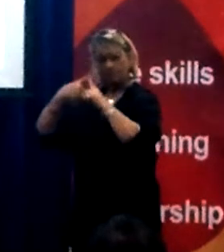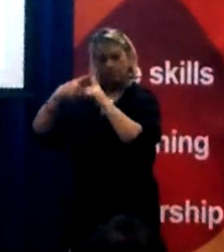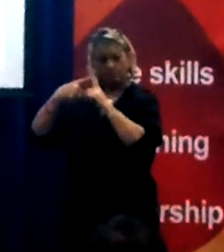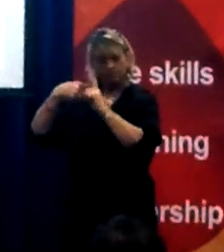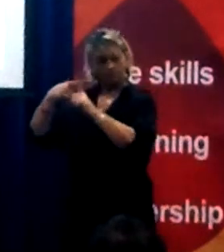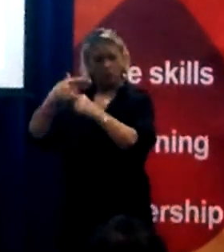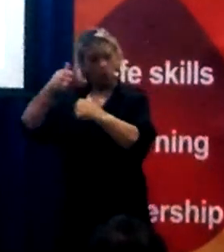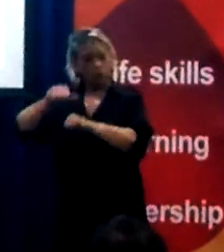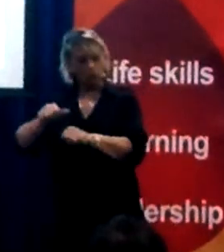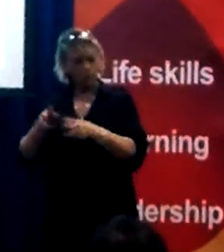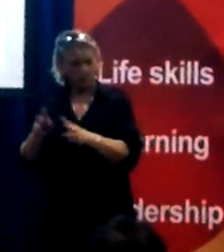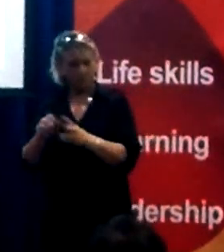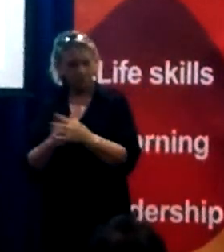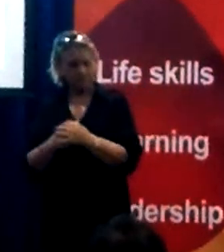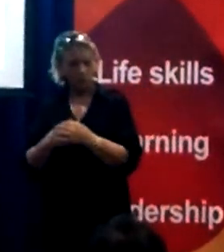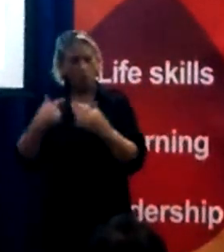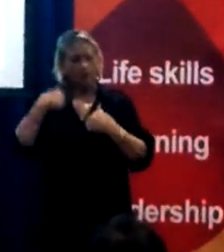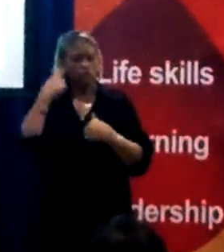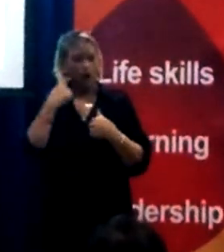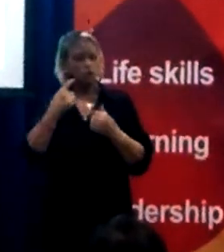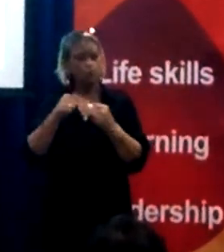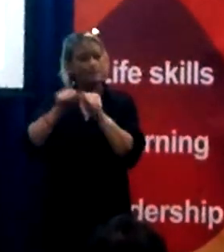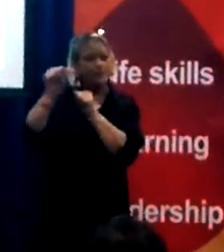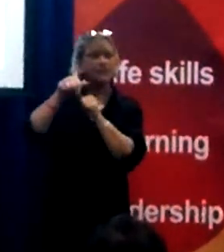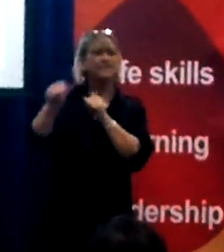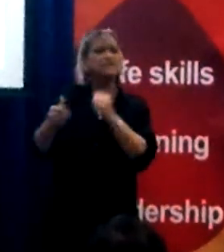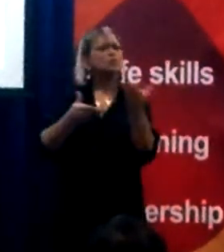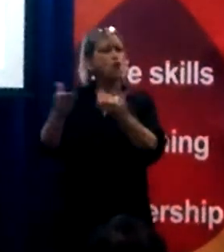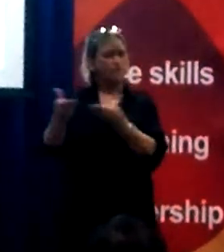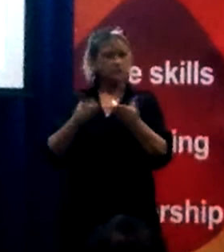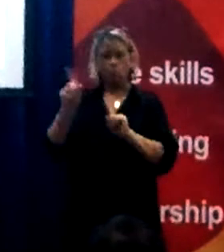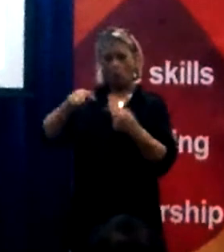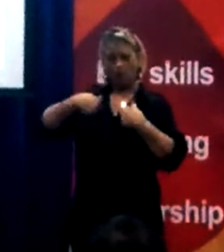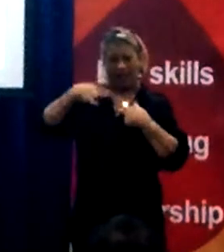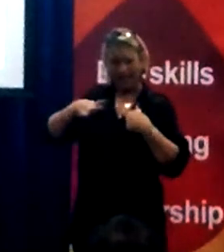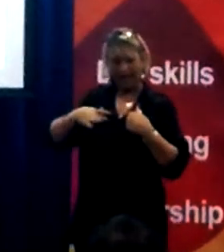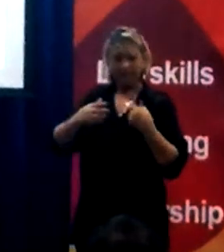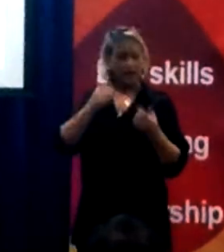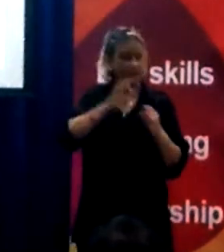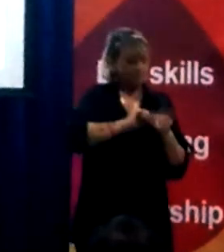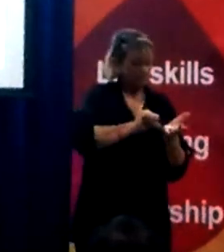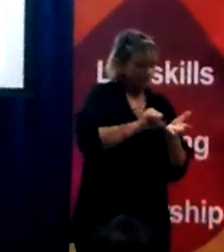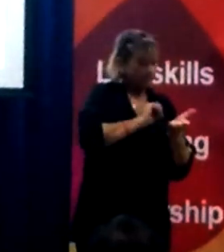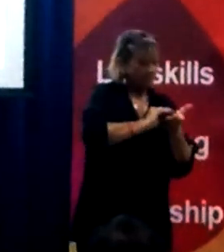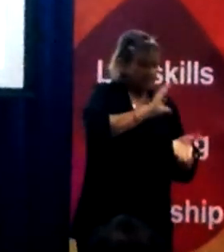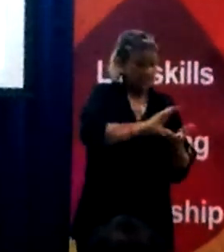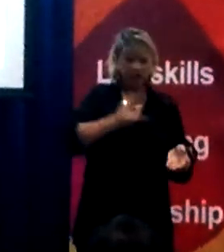We are also focusing on bettering these services as we go along. Once we can accrue funding, we will send members to be trained in skills which will bring a